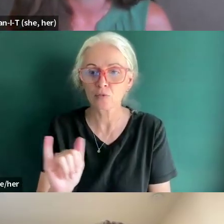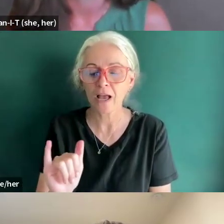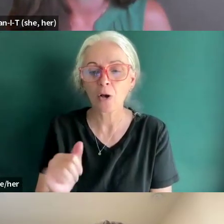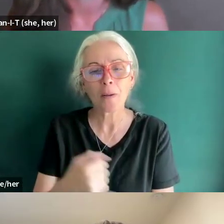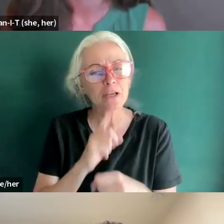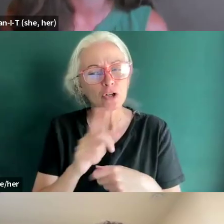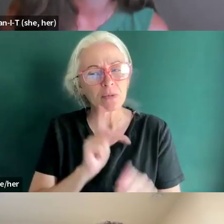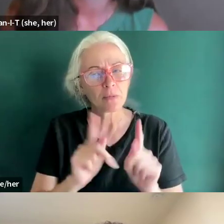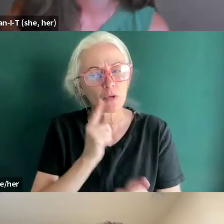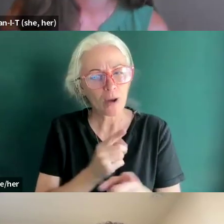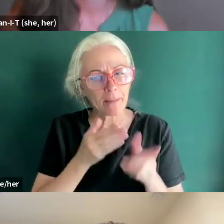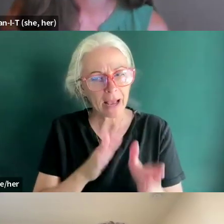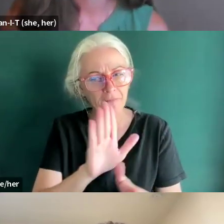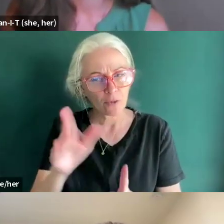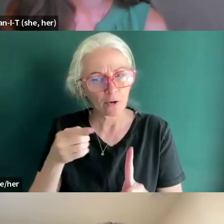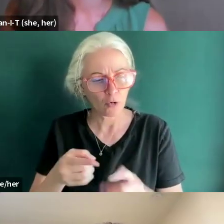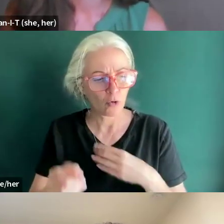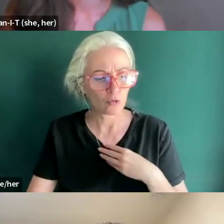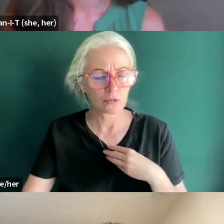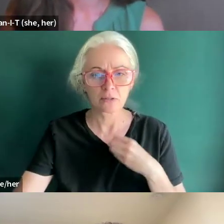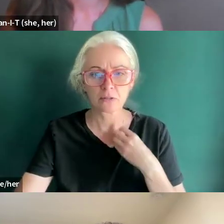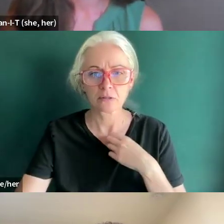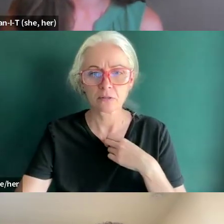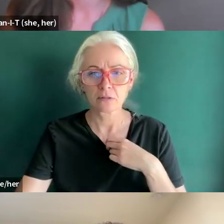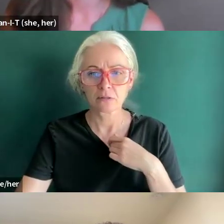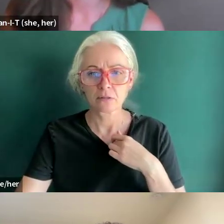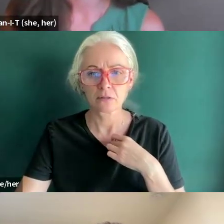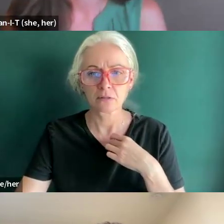for their own goals. Theresa?